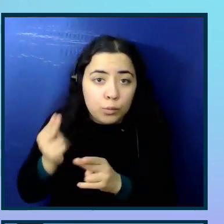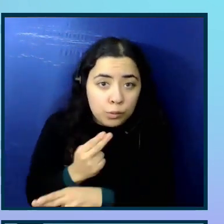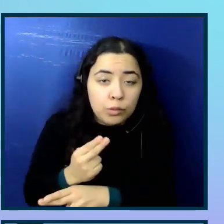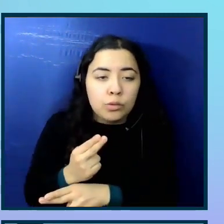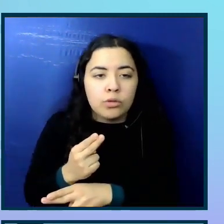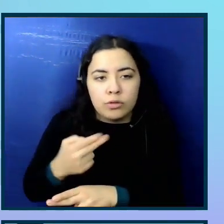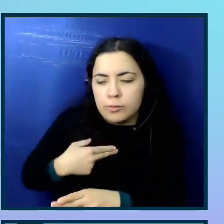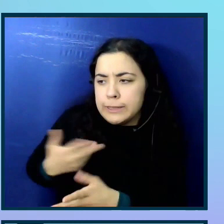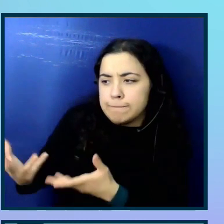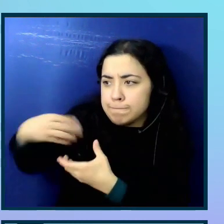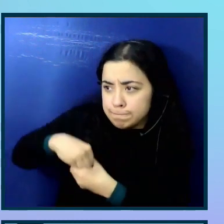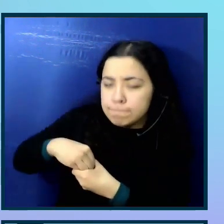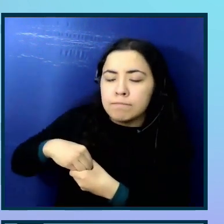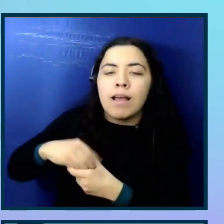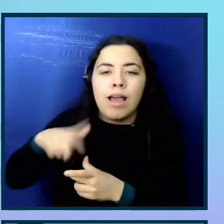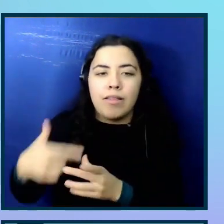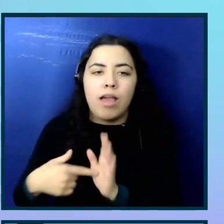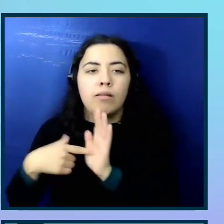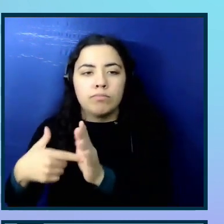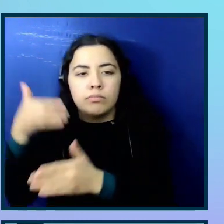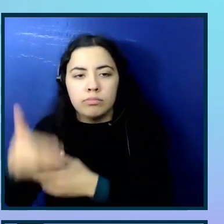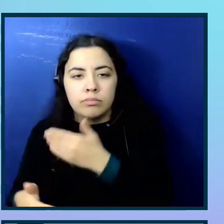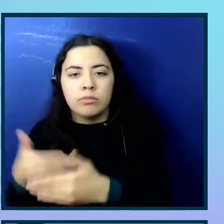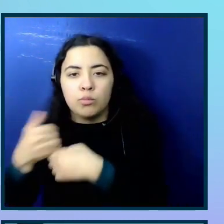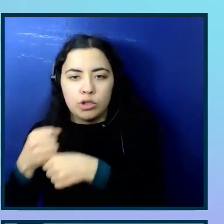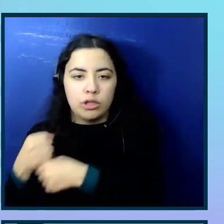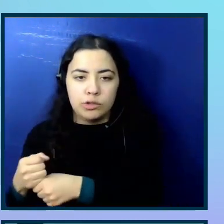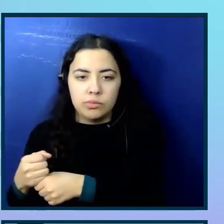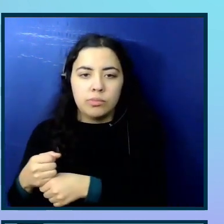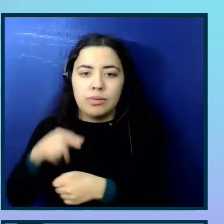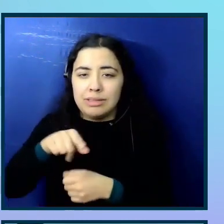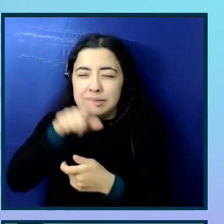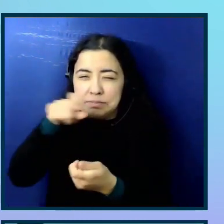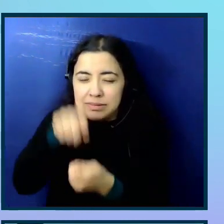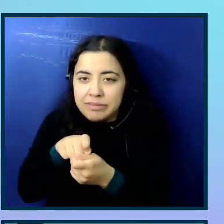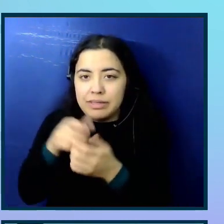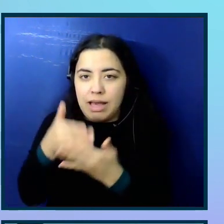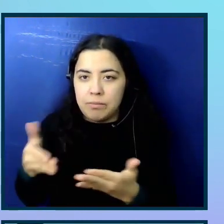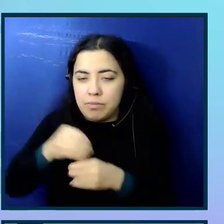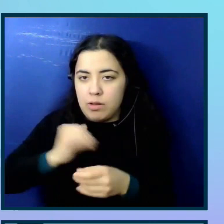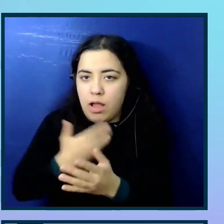So we're the image here is showing the keyboard interaction of a very specific element and all the documentation related.